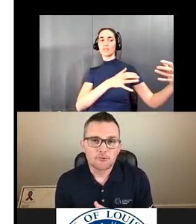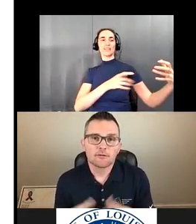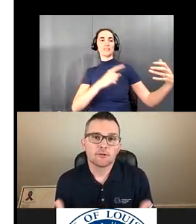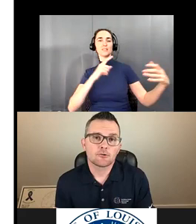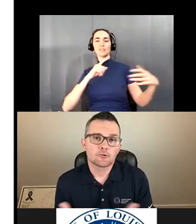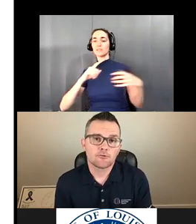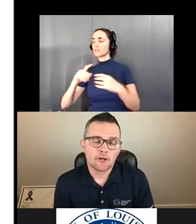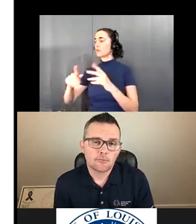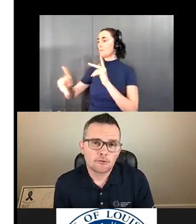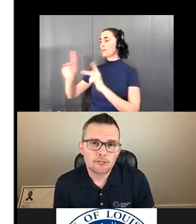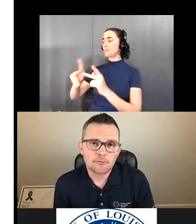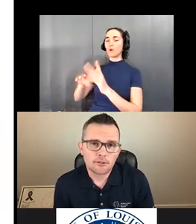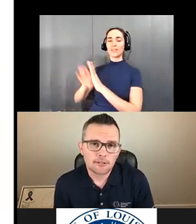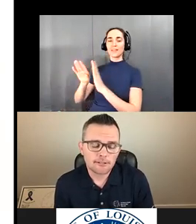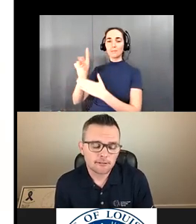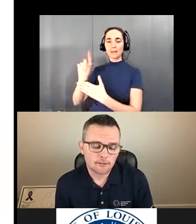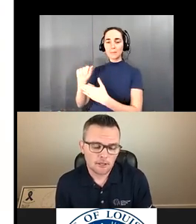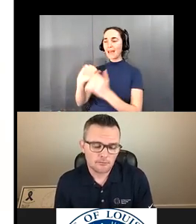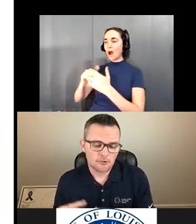individuals 15:34:54 with developmental disabilities to